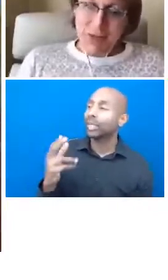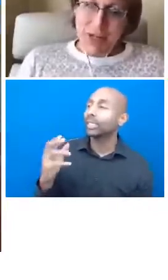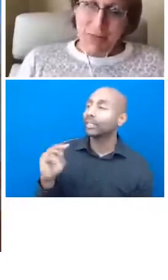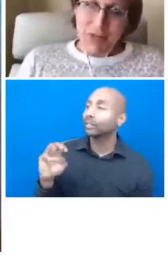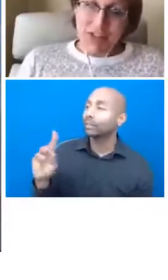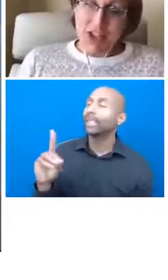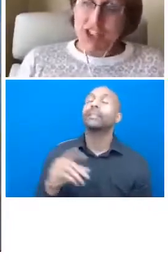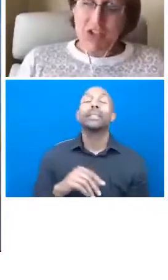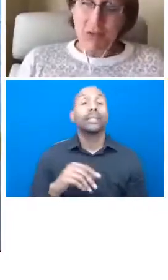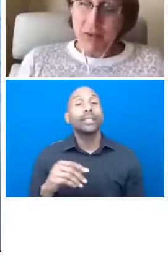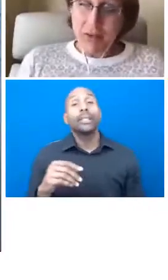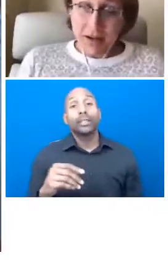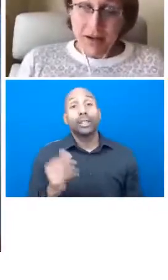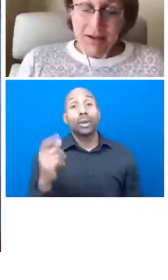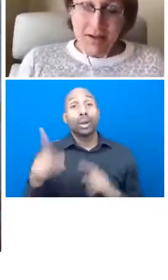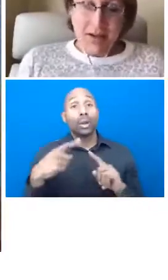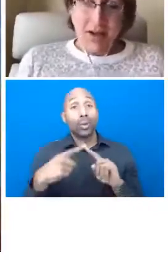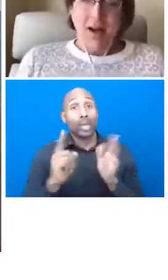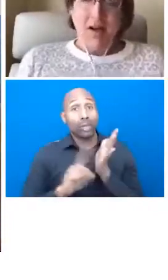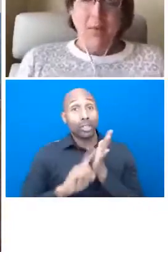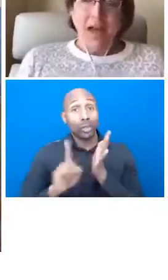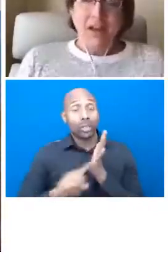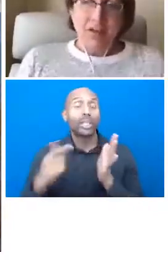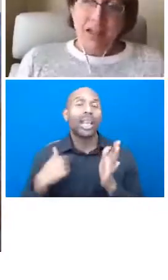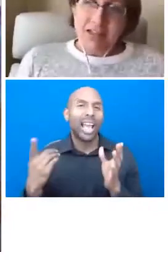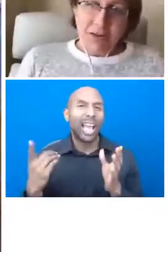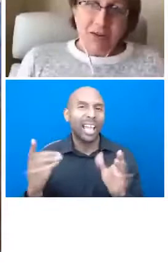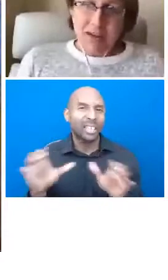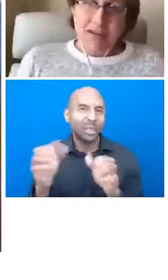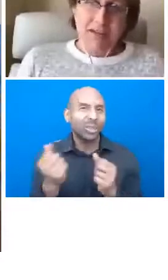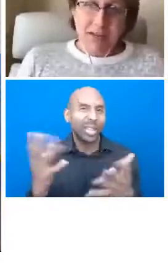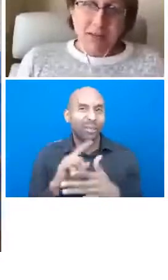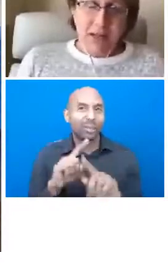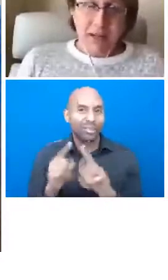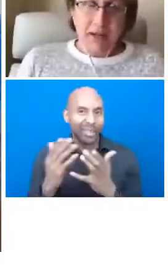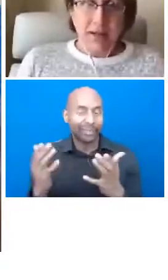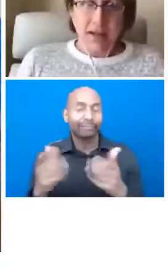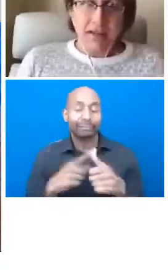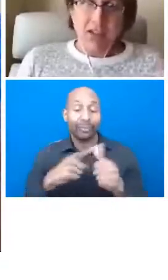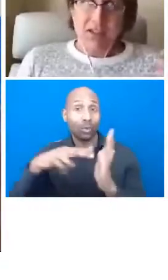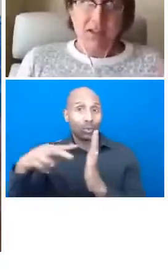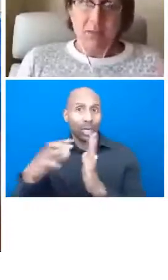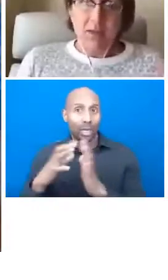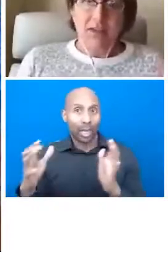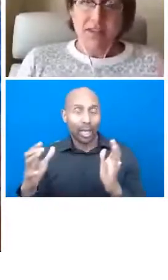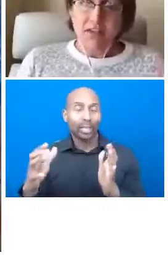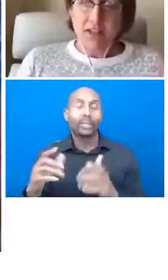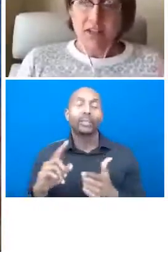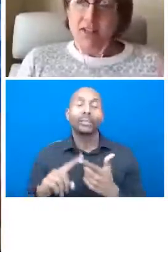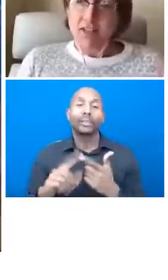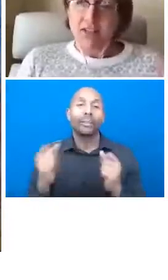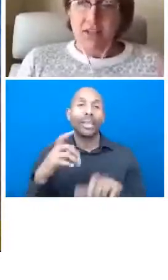I read a lot. I get certain things stuck in my head. Like the safety net.